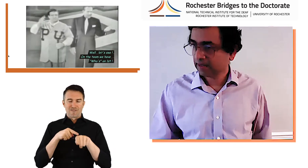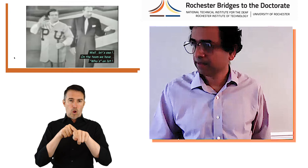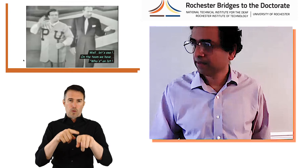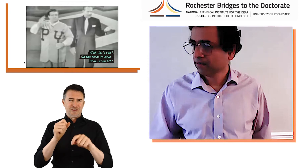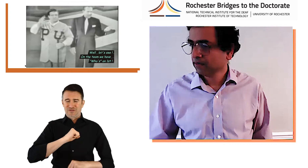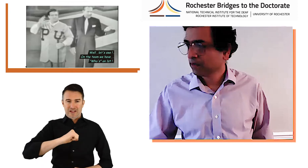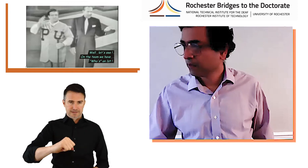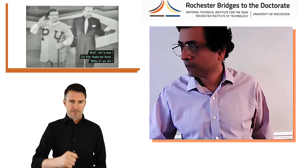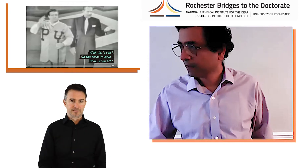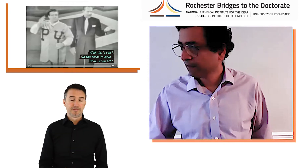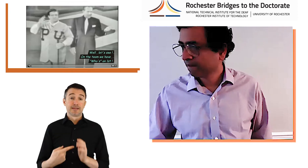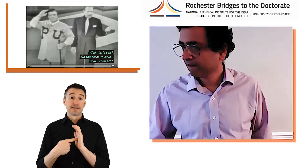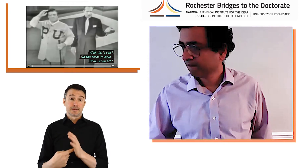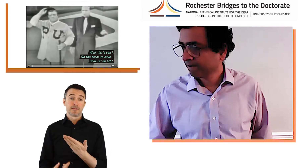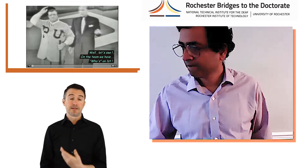So, let me show you this example.